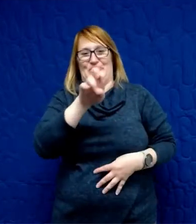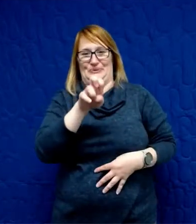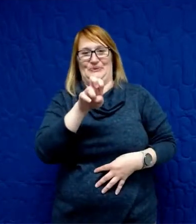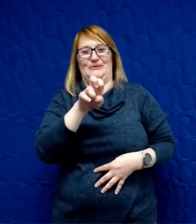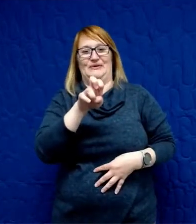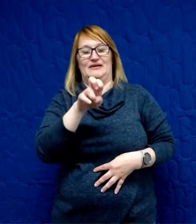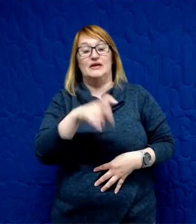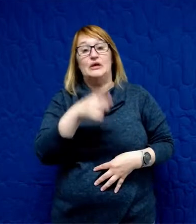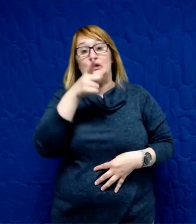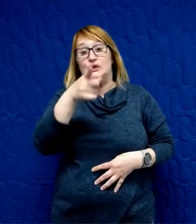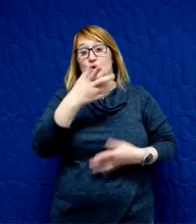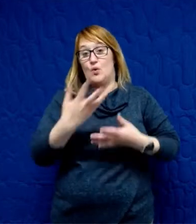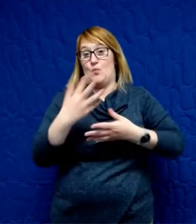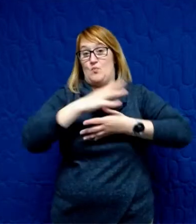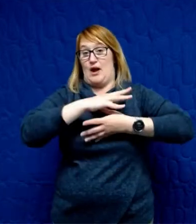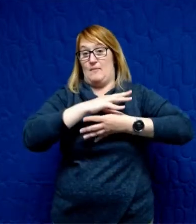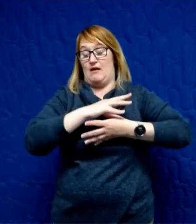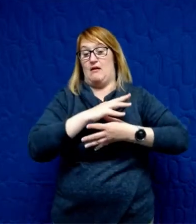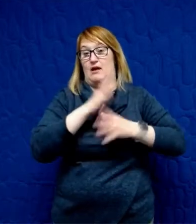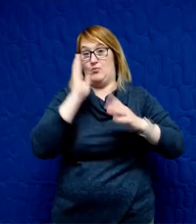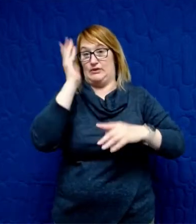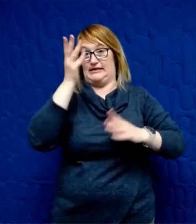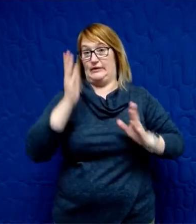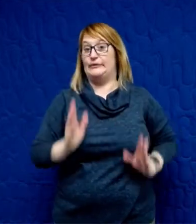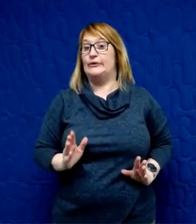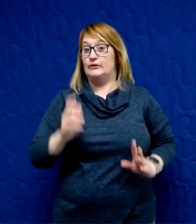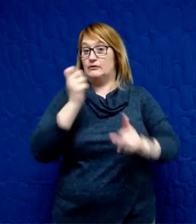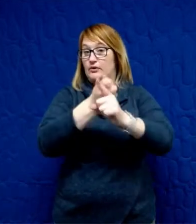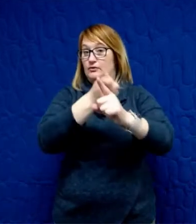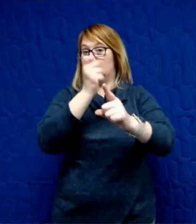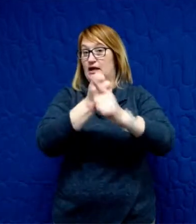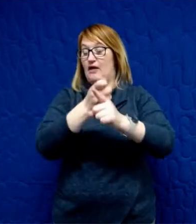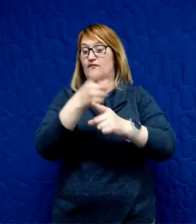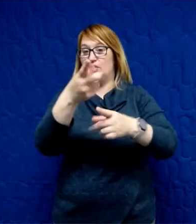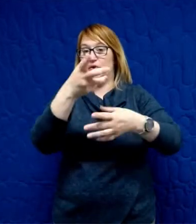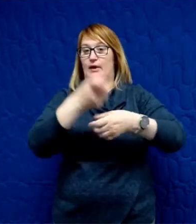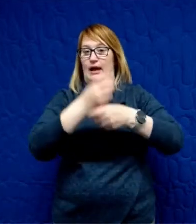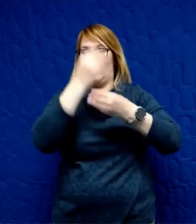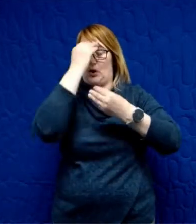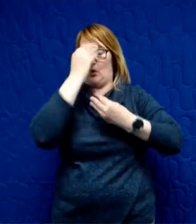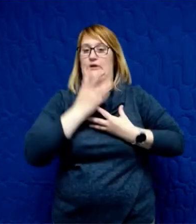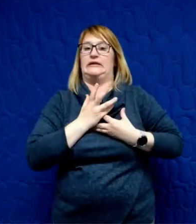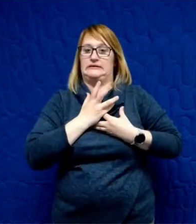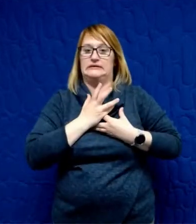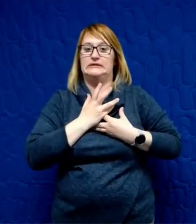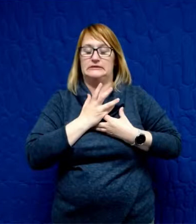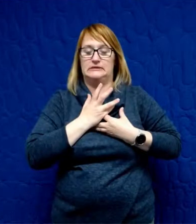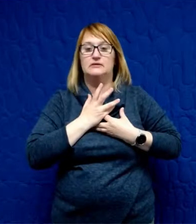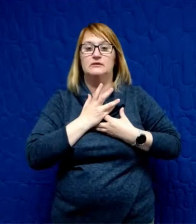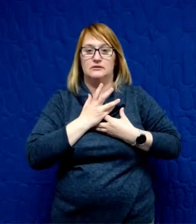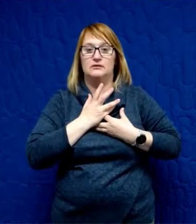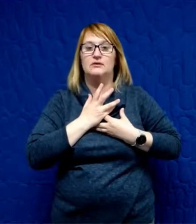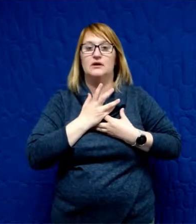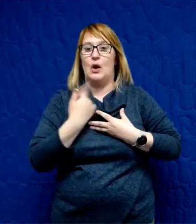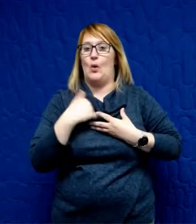out. And if you are the primary presenter you'll receive notice and we ask that